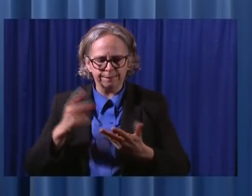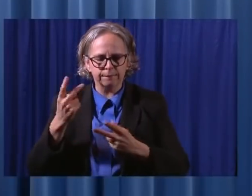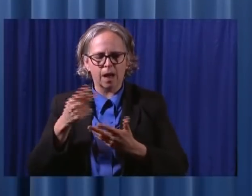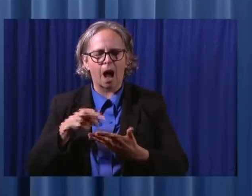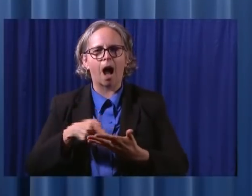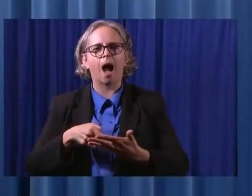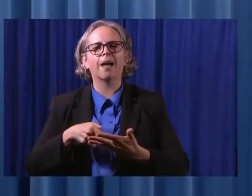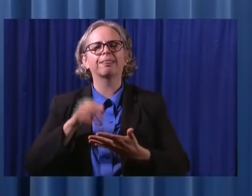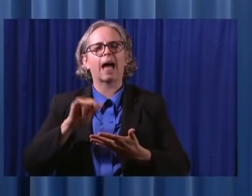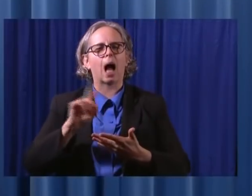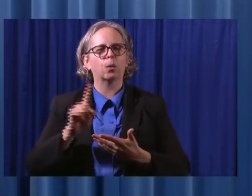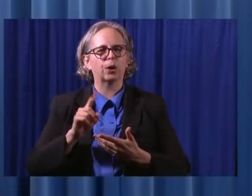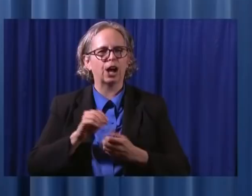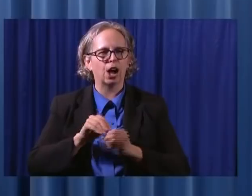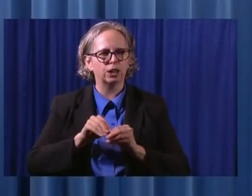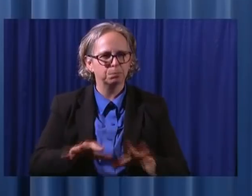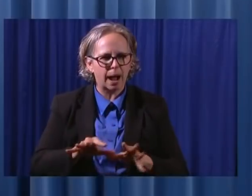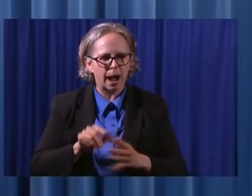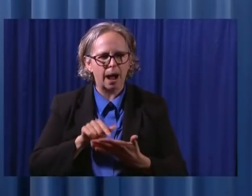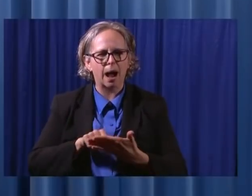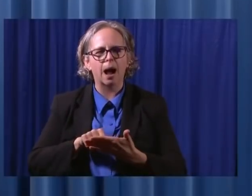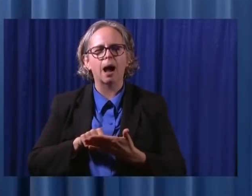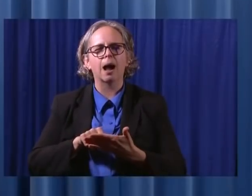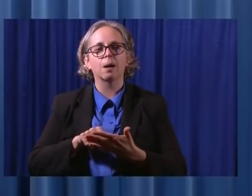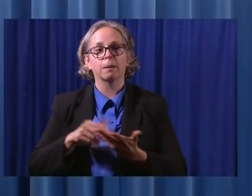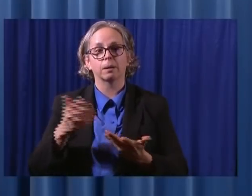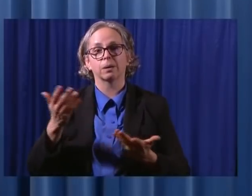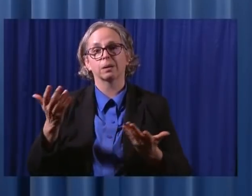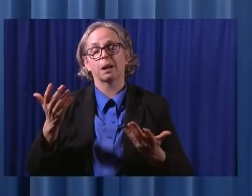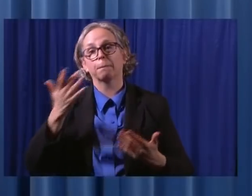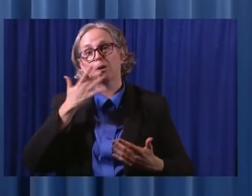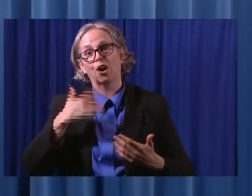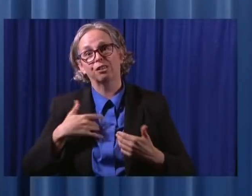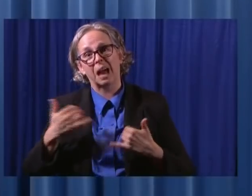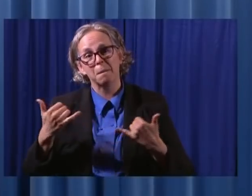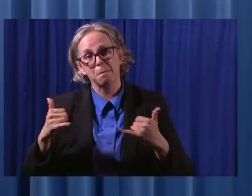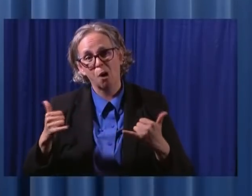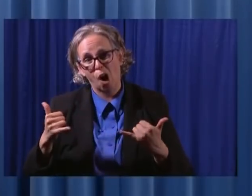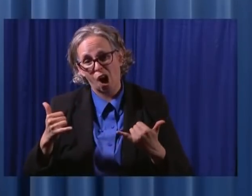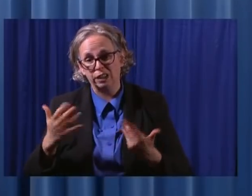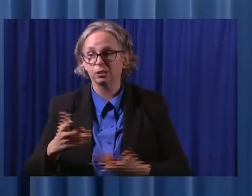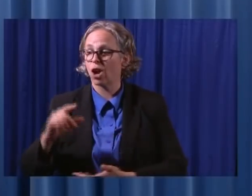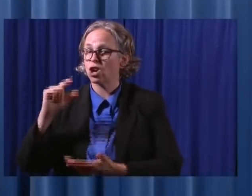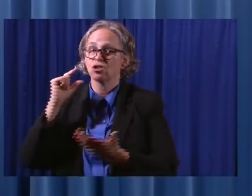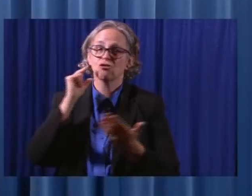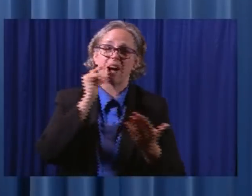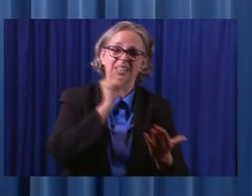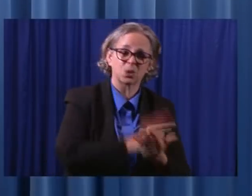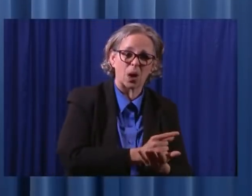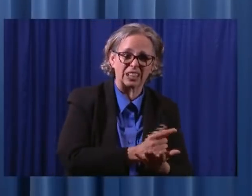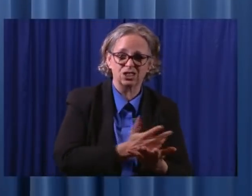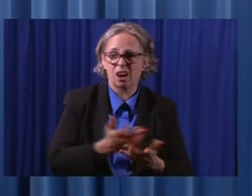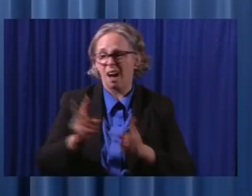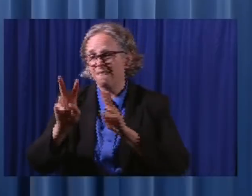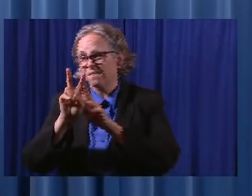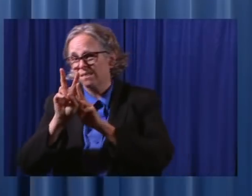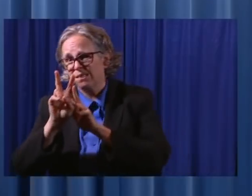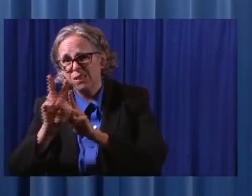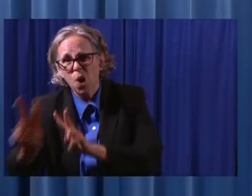INFECTED. THESE ARE SOME OF THE WAYS IT IS SPREADING. SPREADING AT LARGE FAMILY